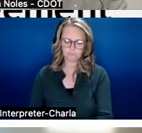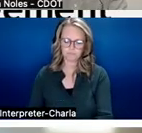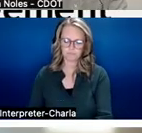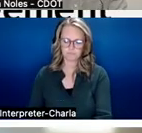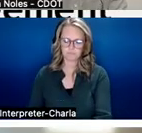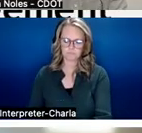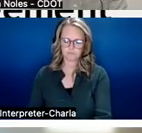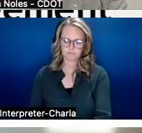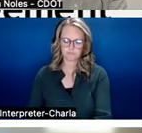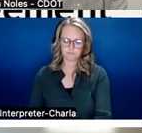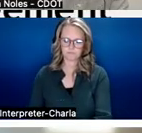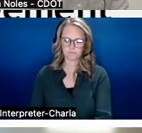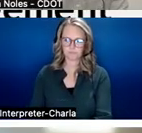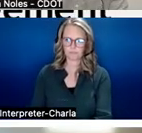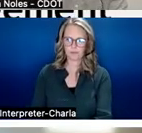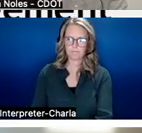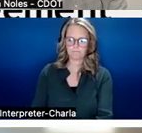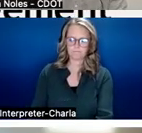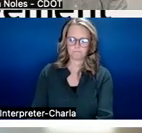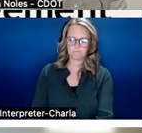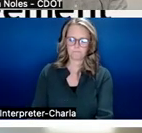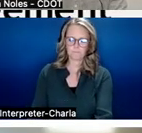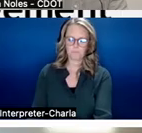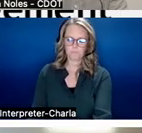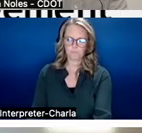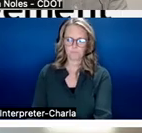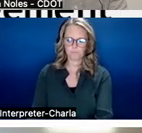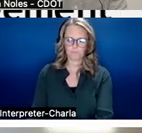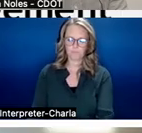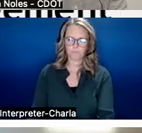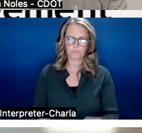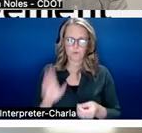historic impacts, as well as the overall project design,